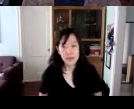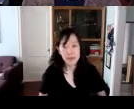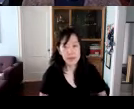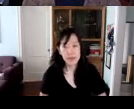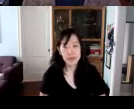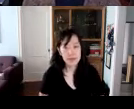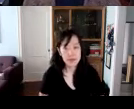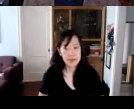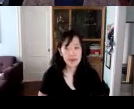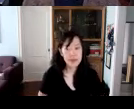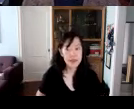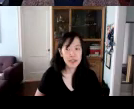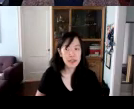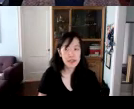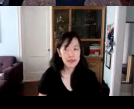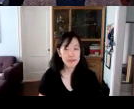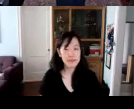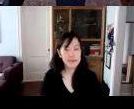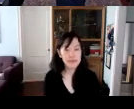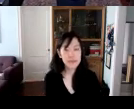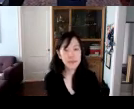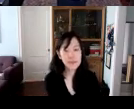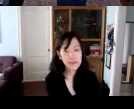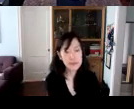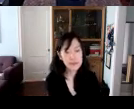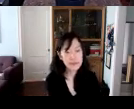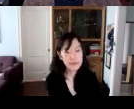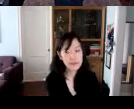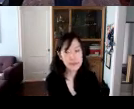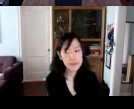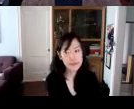it means that component is completed. So you want to make sure to get it to that view section.